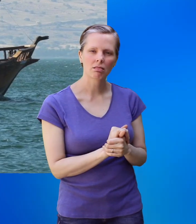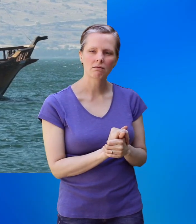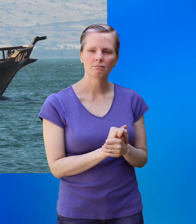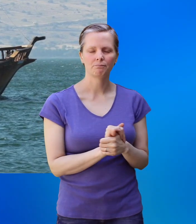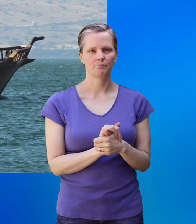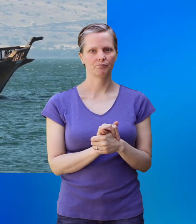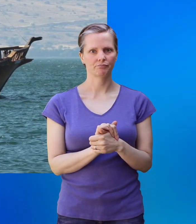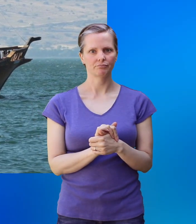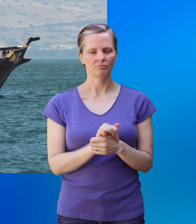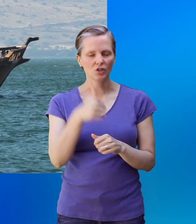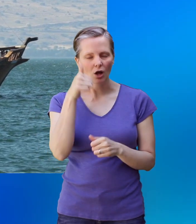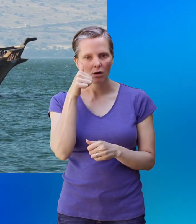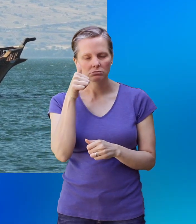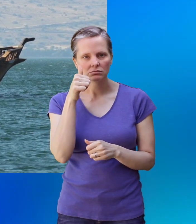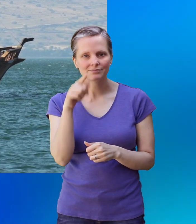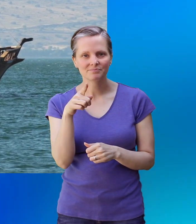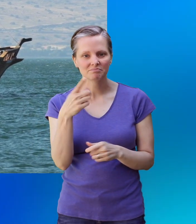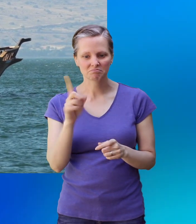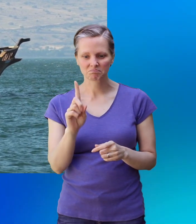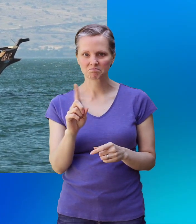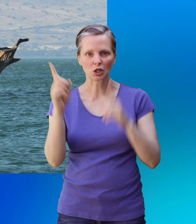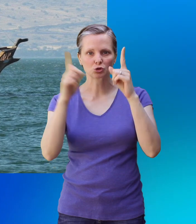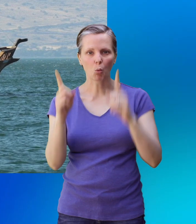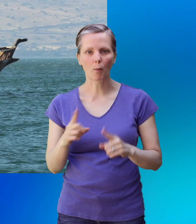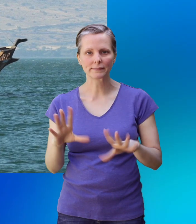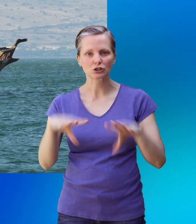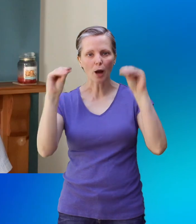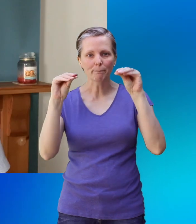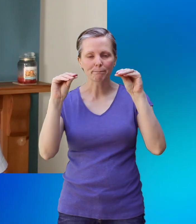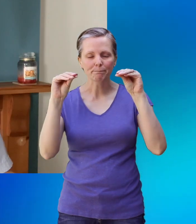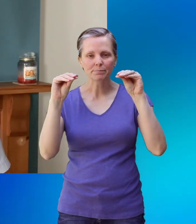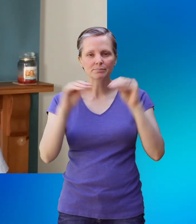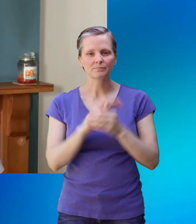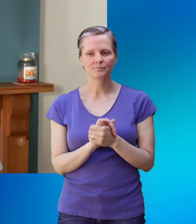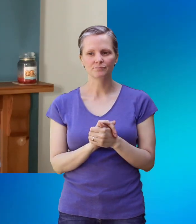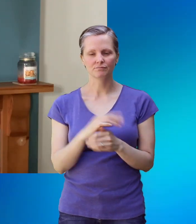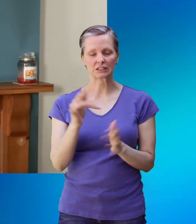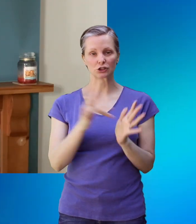What it stopped Jesus looked at his